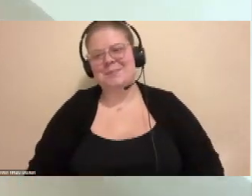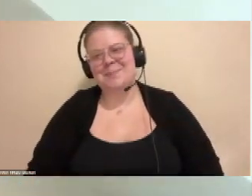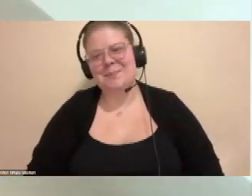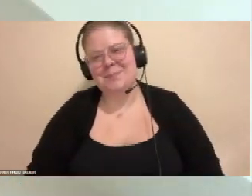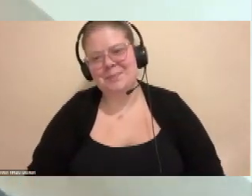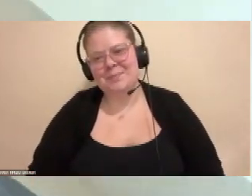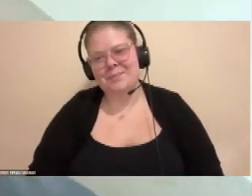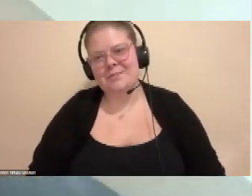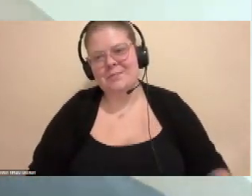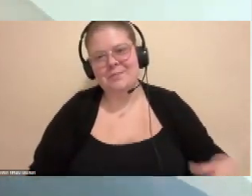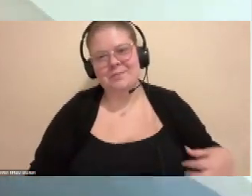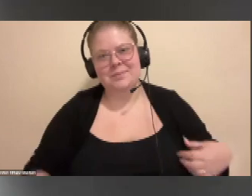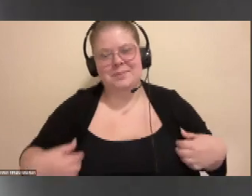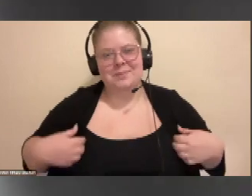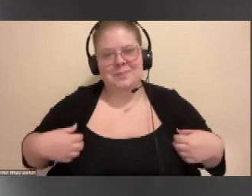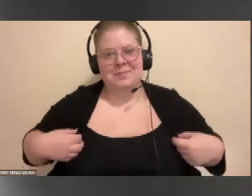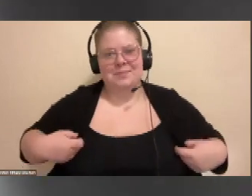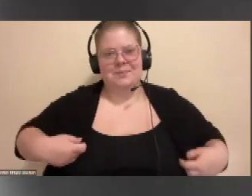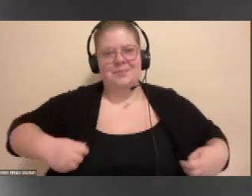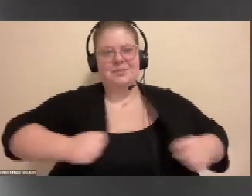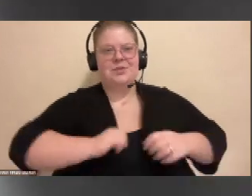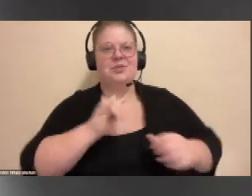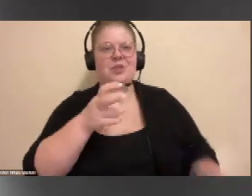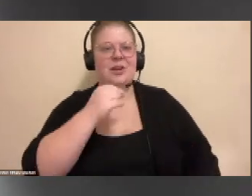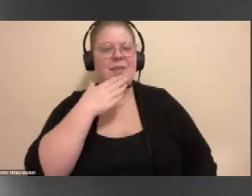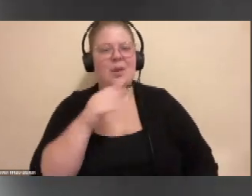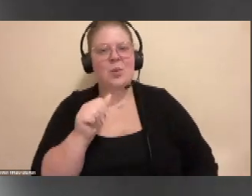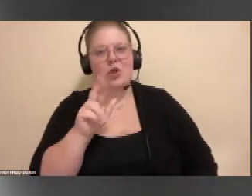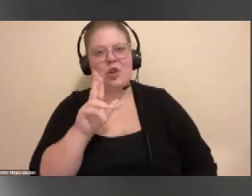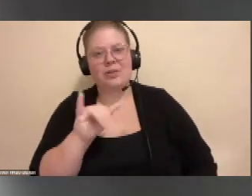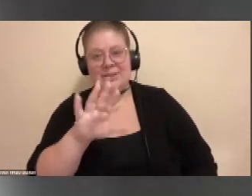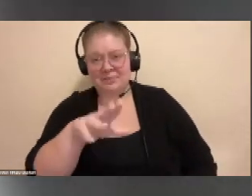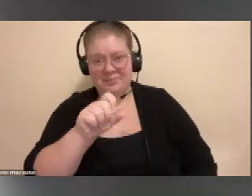Thank you. All right. Silvia, your thoughts?